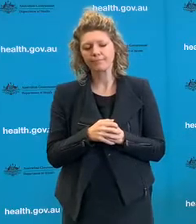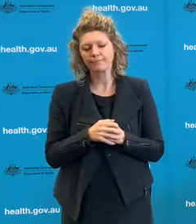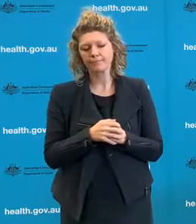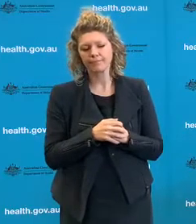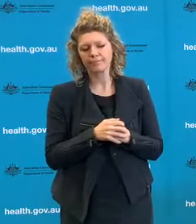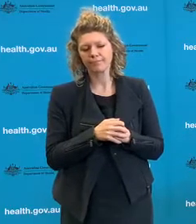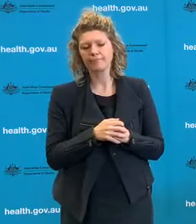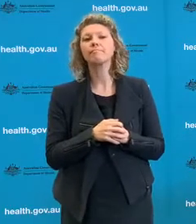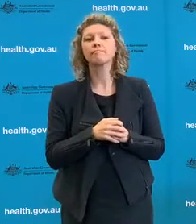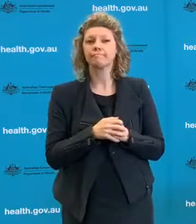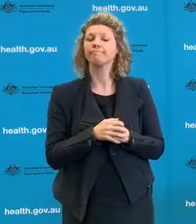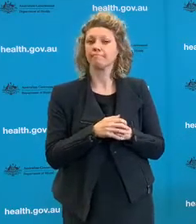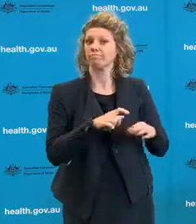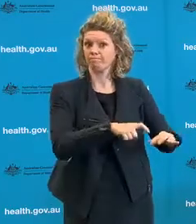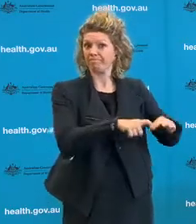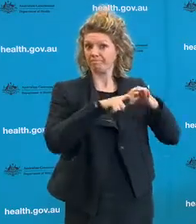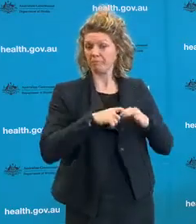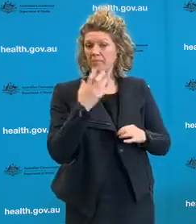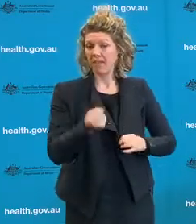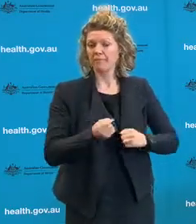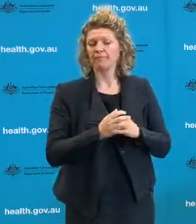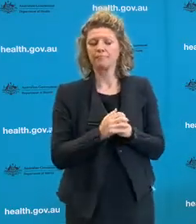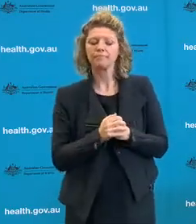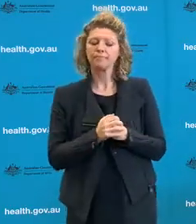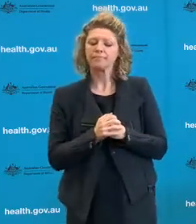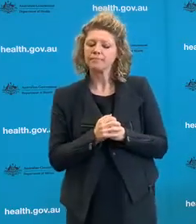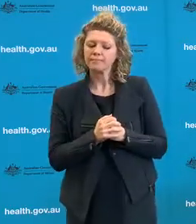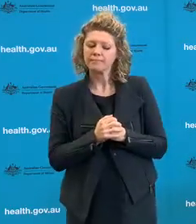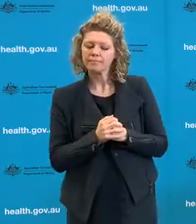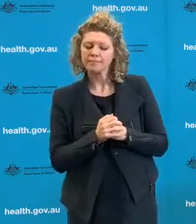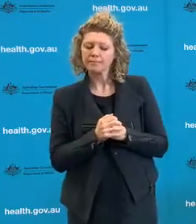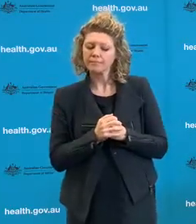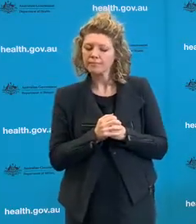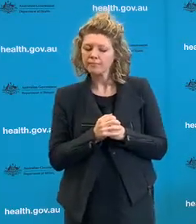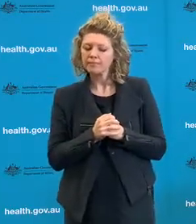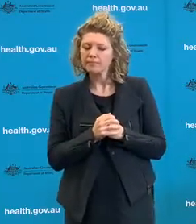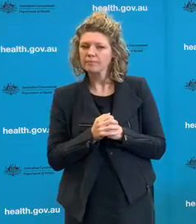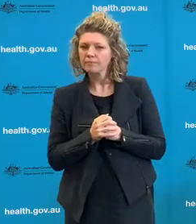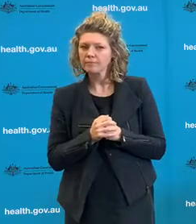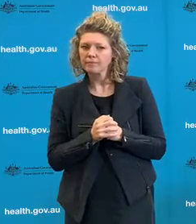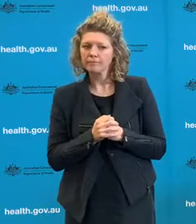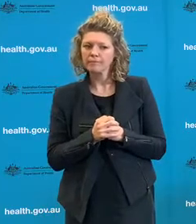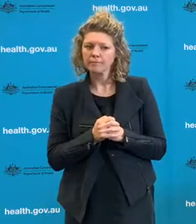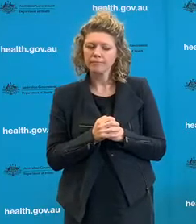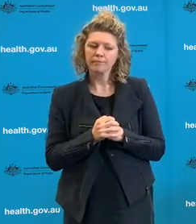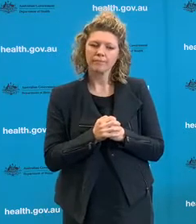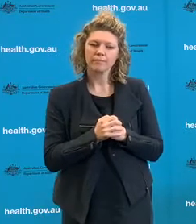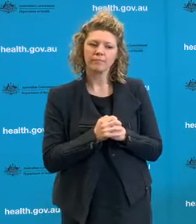Thanks Dr Coatsworth. I just have a question about moving out of Stage 4 in Victoria.